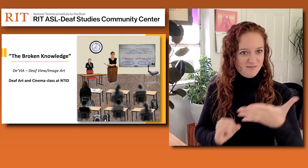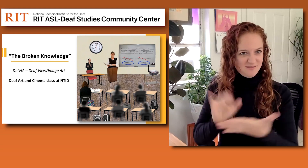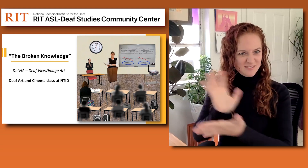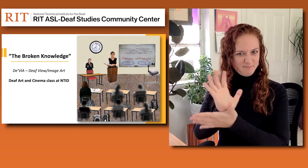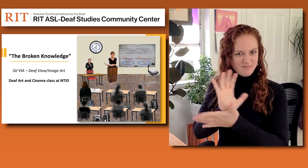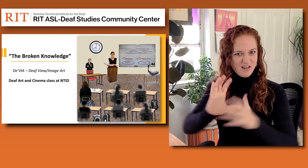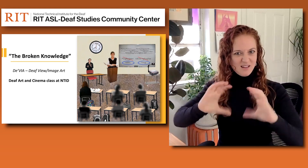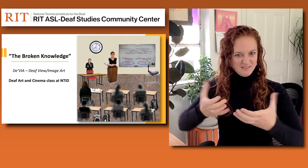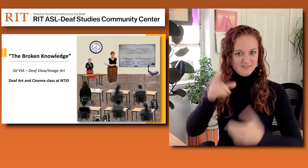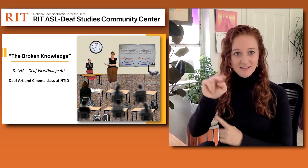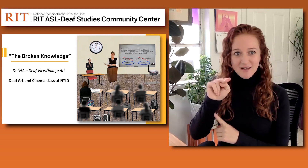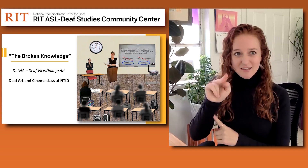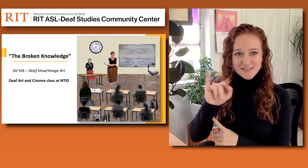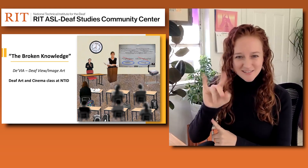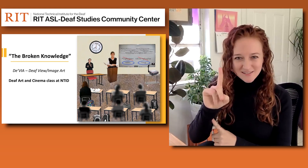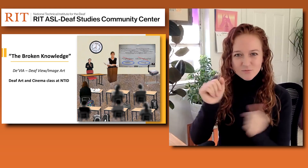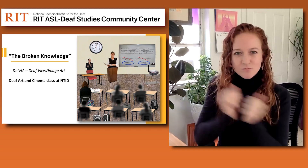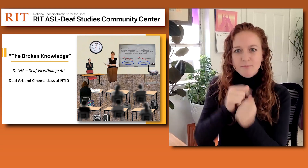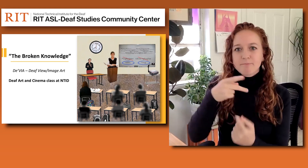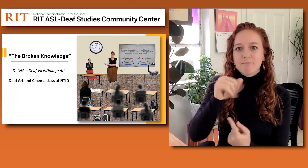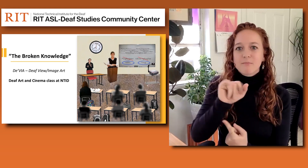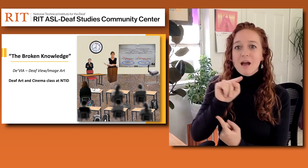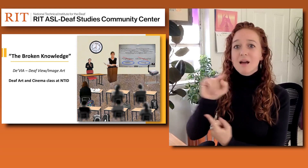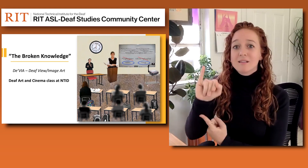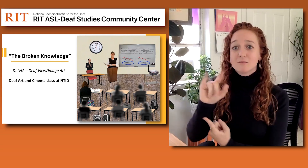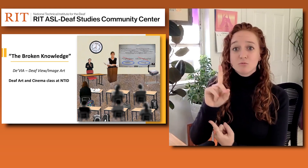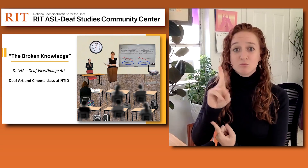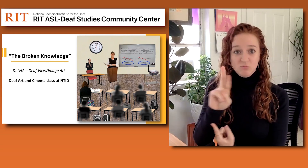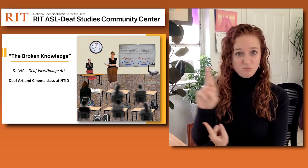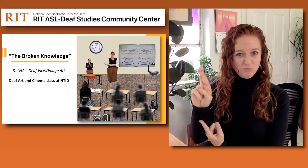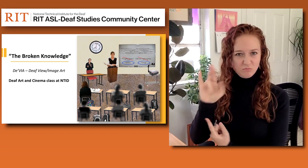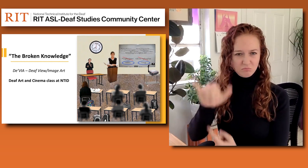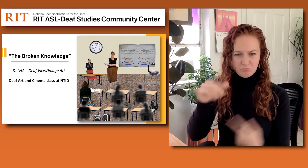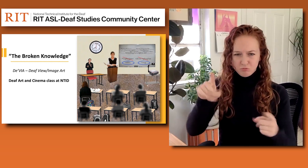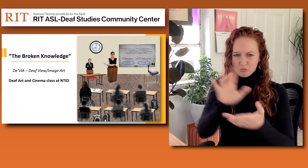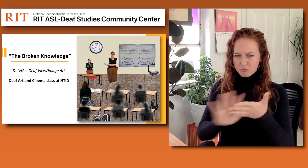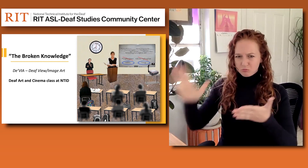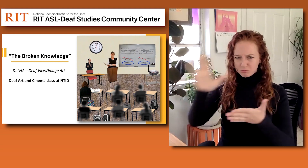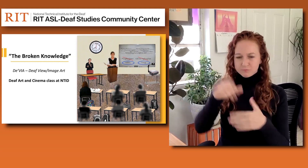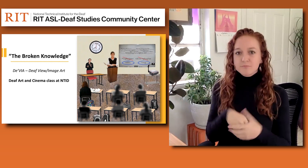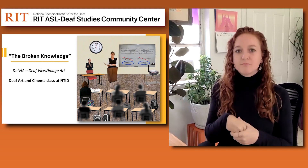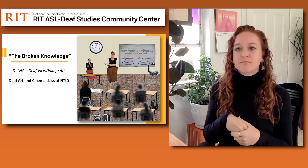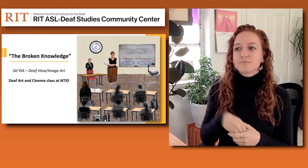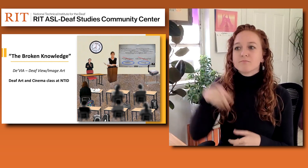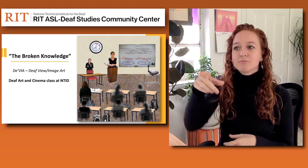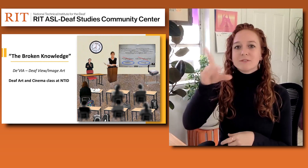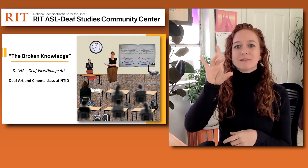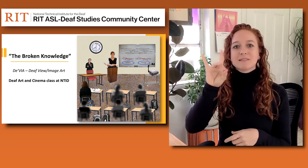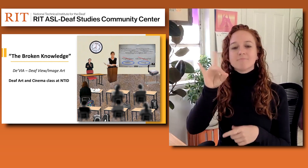I took a deaf art and film class at NTID, and my professor was Patty Durr,